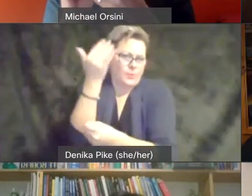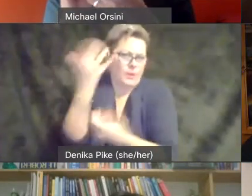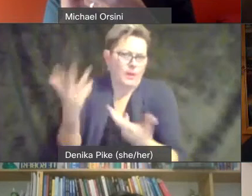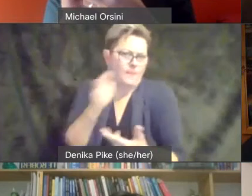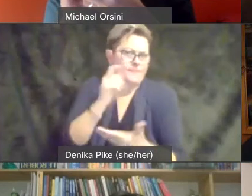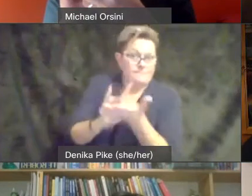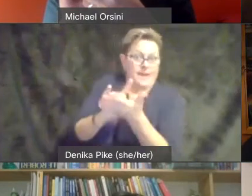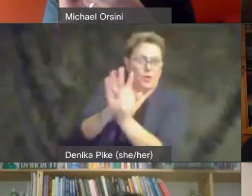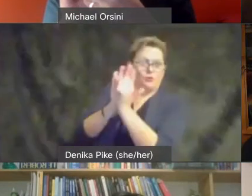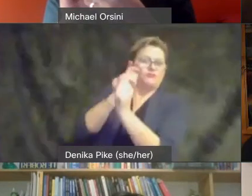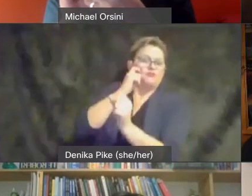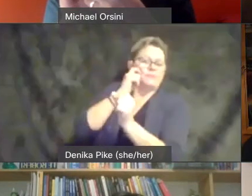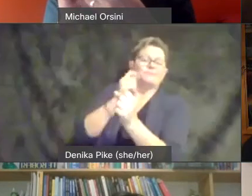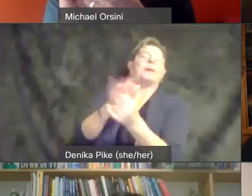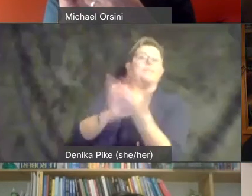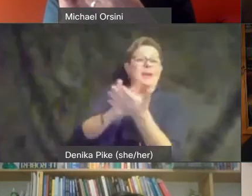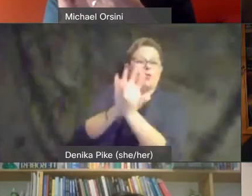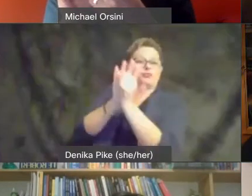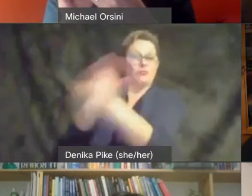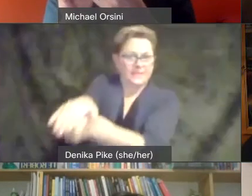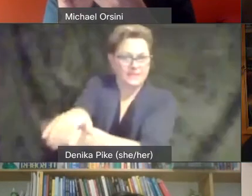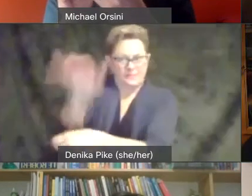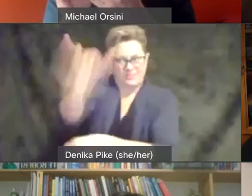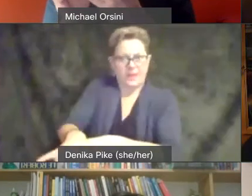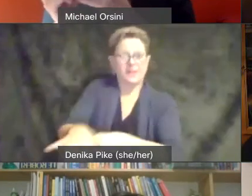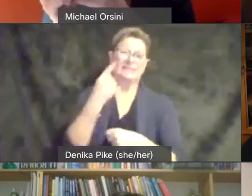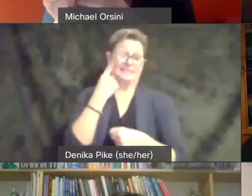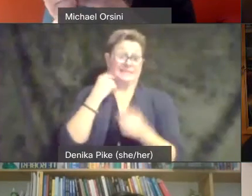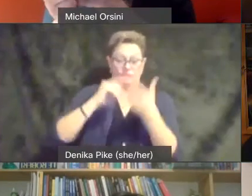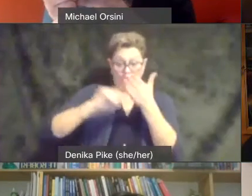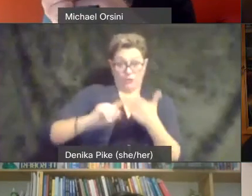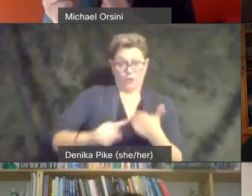There's still people there was actually a study that came up fairly recently that showed that a lot of.